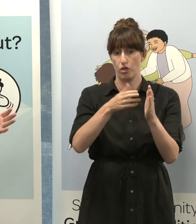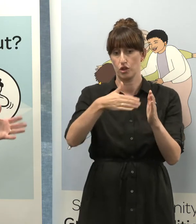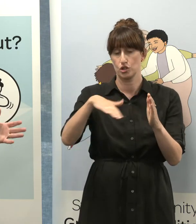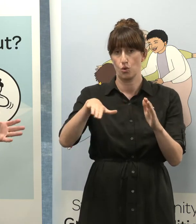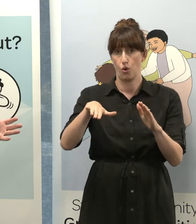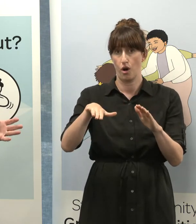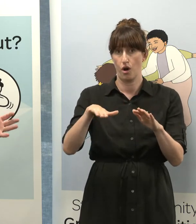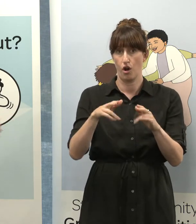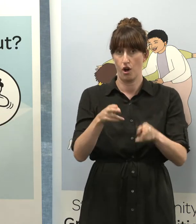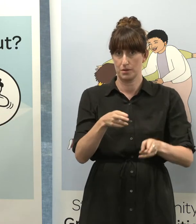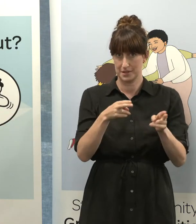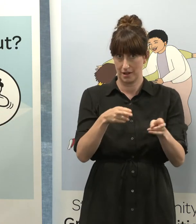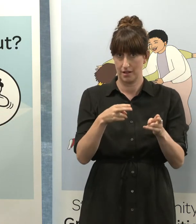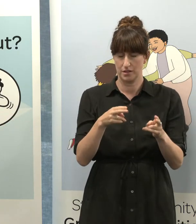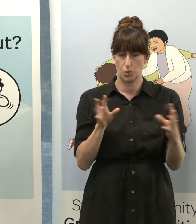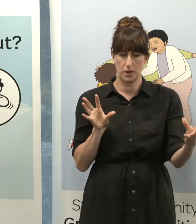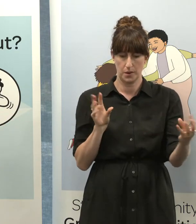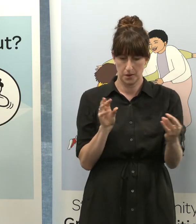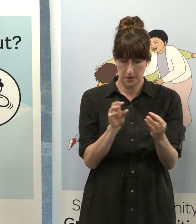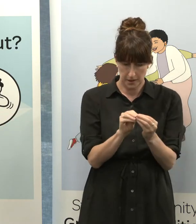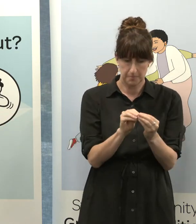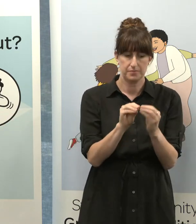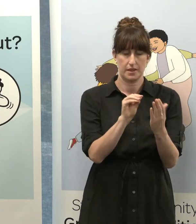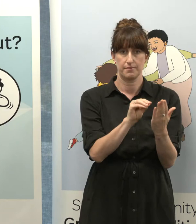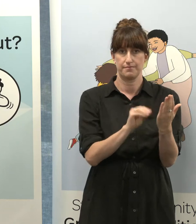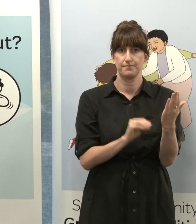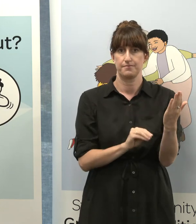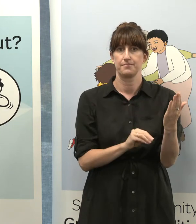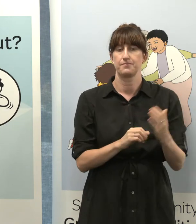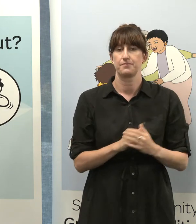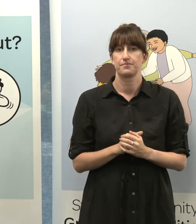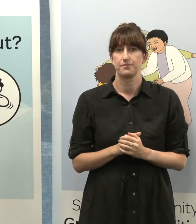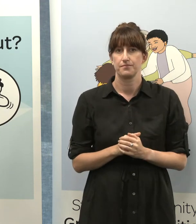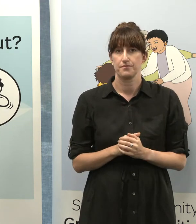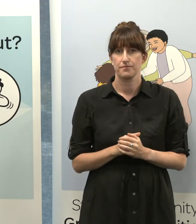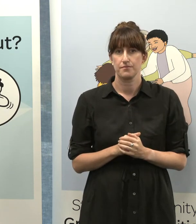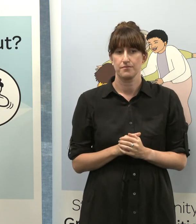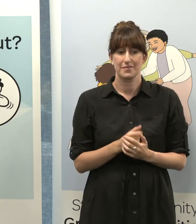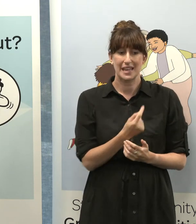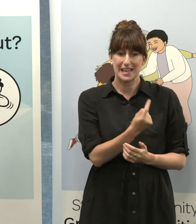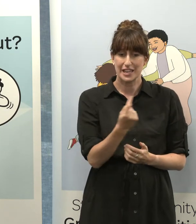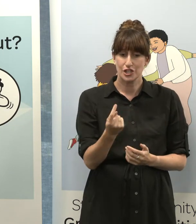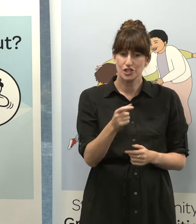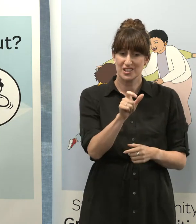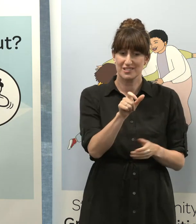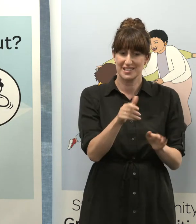occurred in the last fortnight, including one yesterday at North Shore Hospital that we